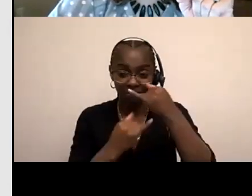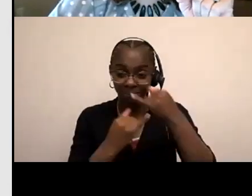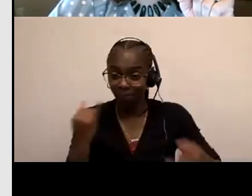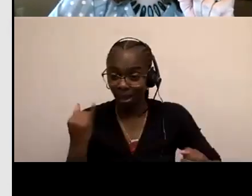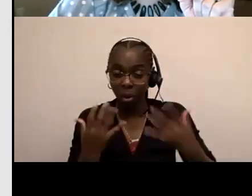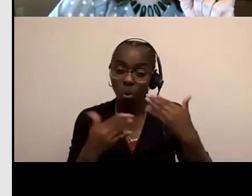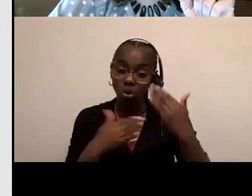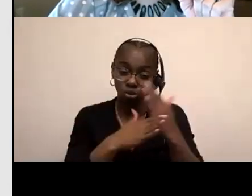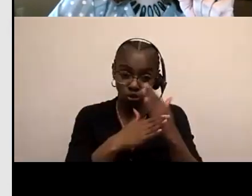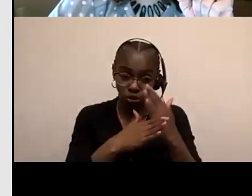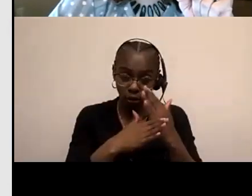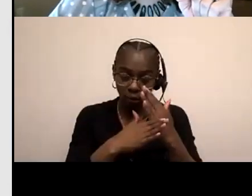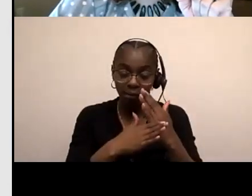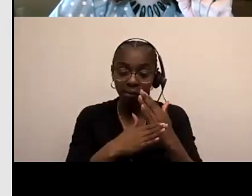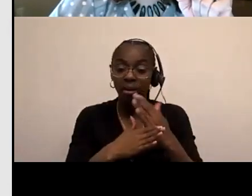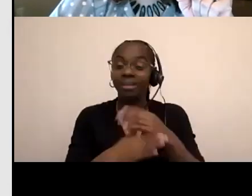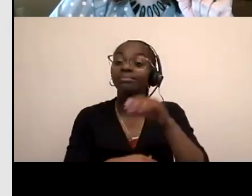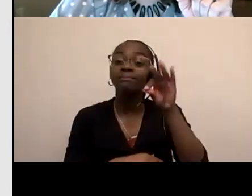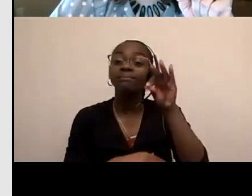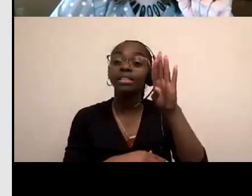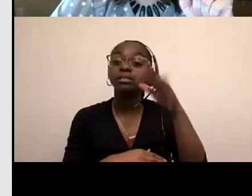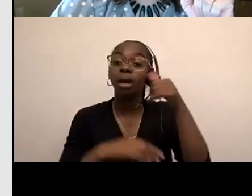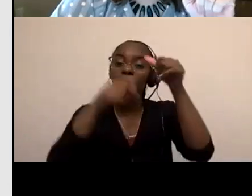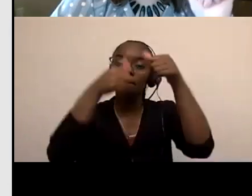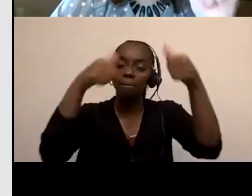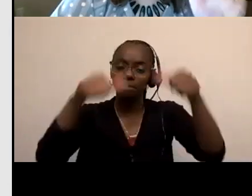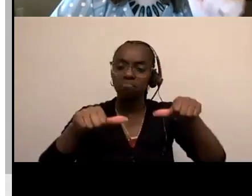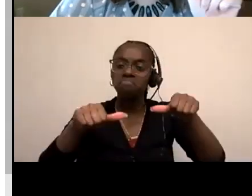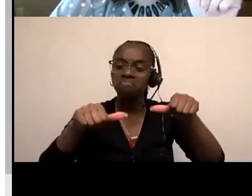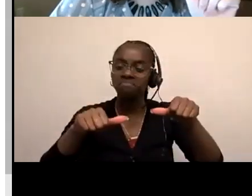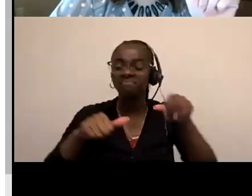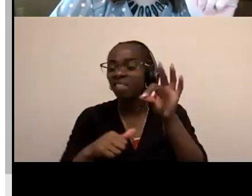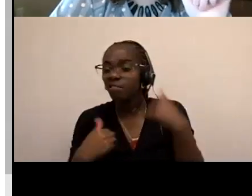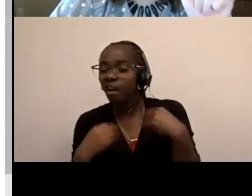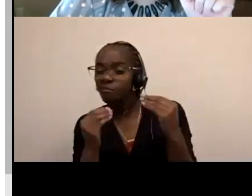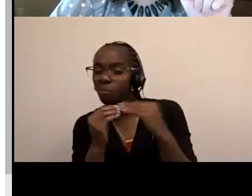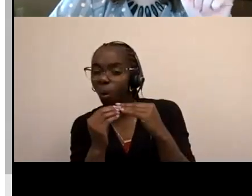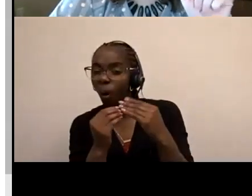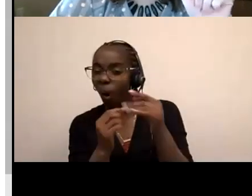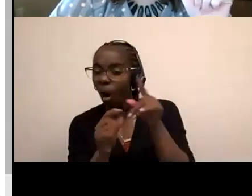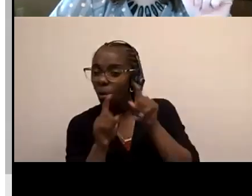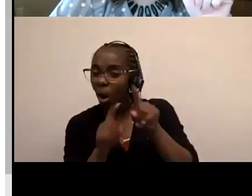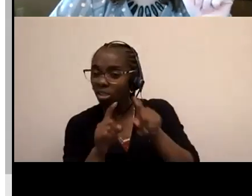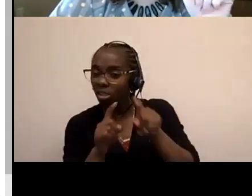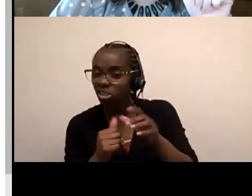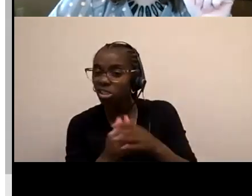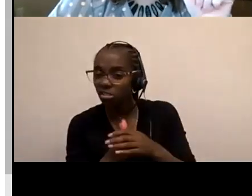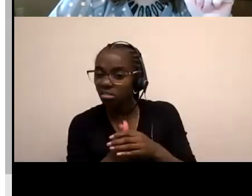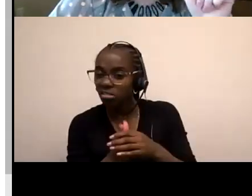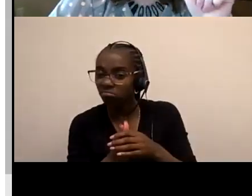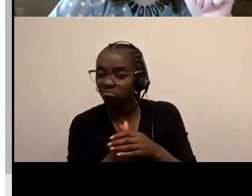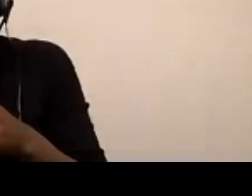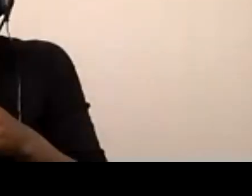YOU IS OUR FACEBOOK PAGE, AND THE REASON FOR THAT IS IF YOU HAVE QUESTIONS IF YOU WILL DROP THEM INTO